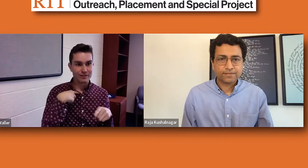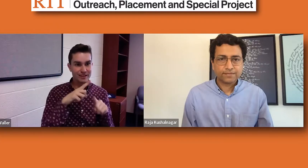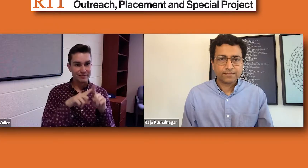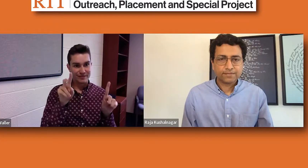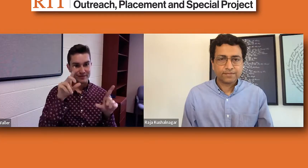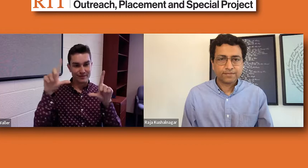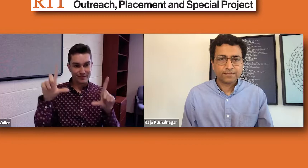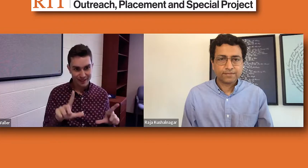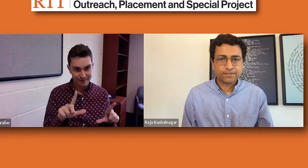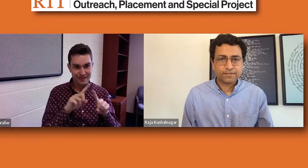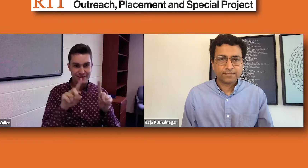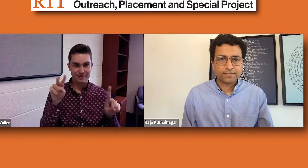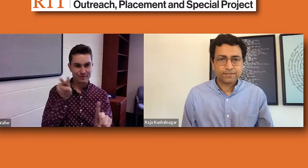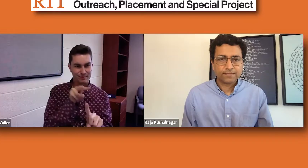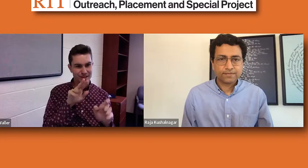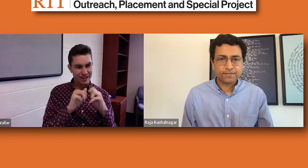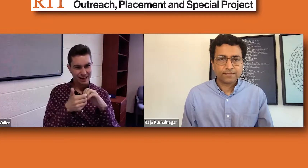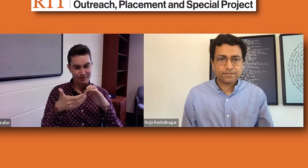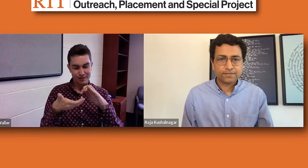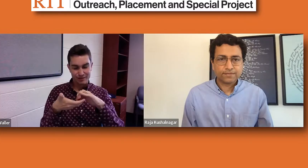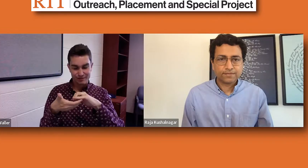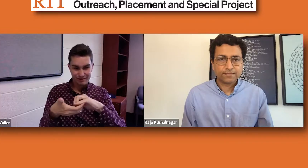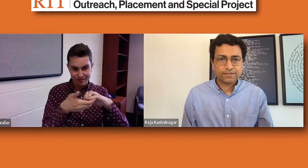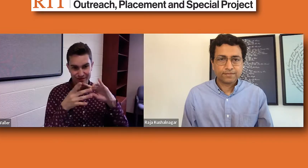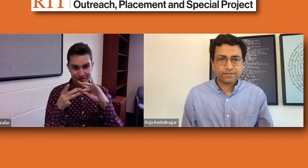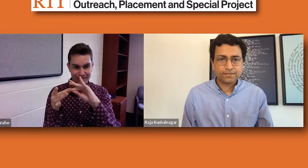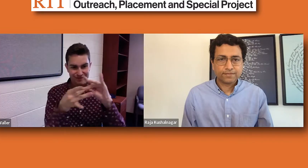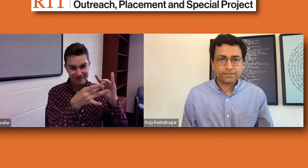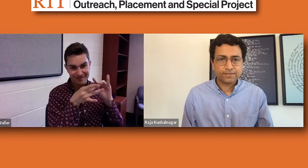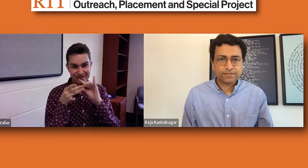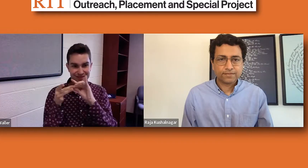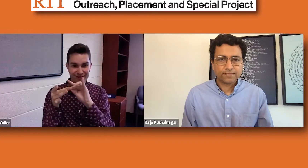Like how do you frame that, that working together, that cooperation